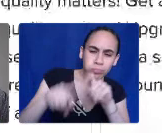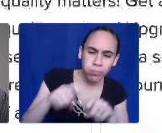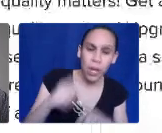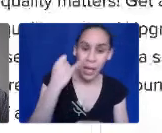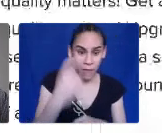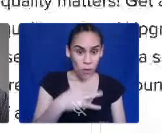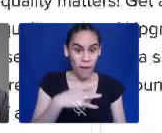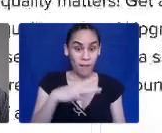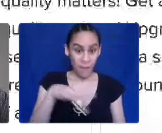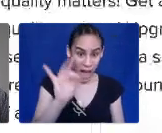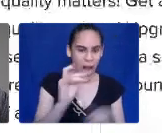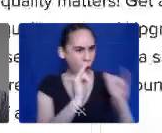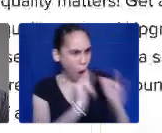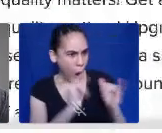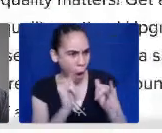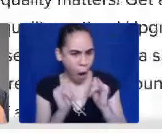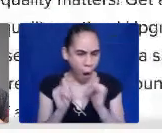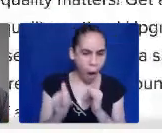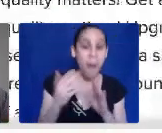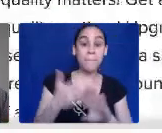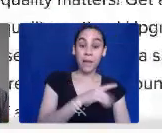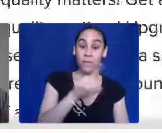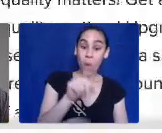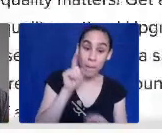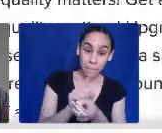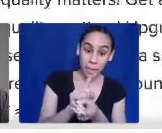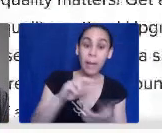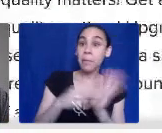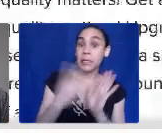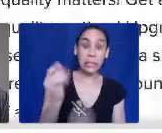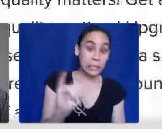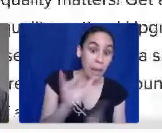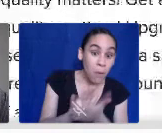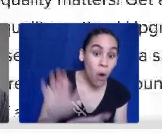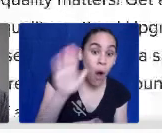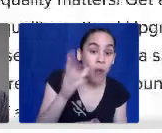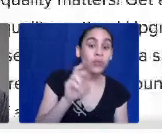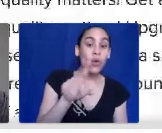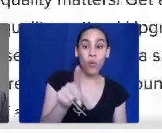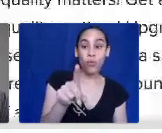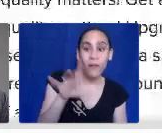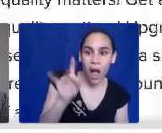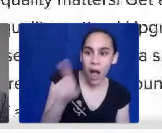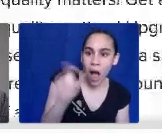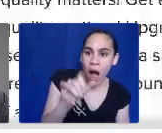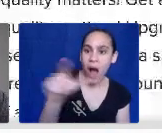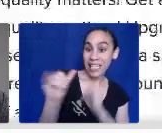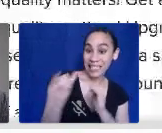with your interviewers before you meet so let's say you both want to stay in college or maybe you found out that they like you know certain kind of food that you like or like a certain